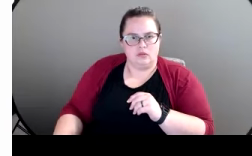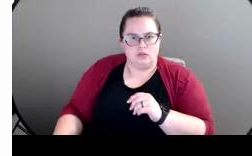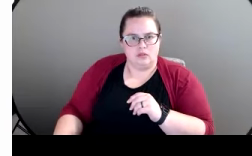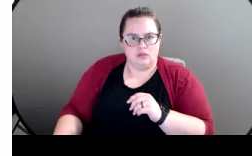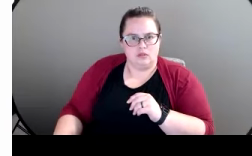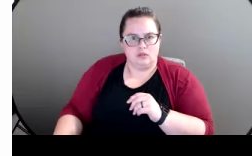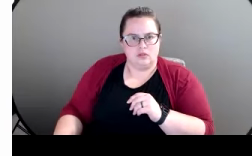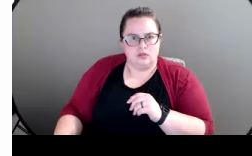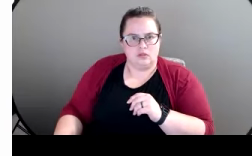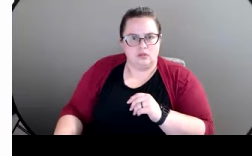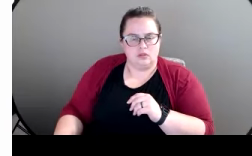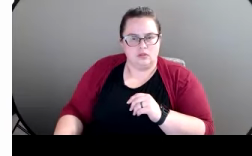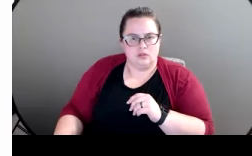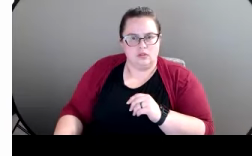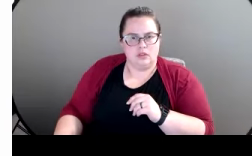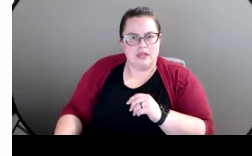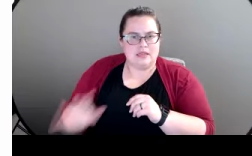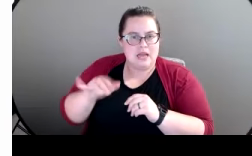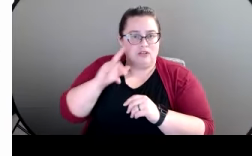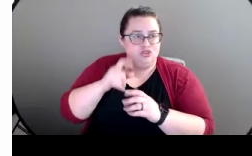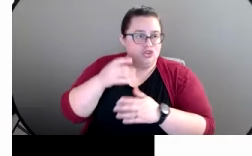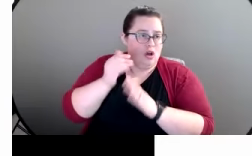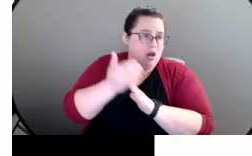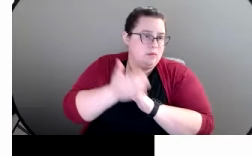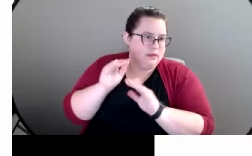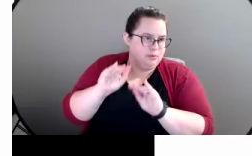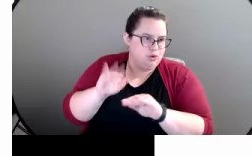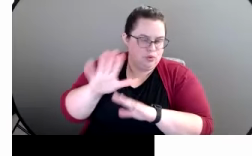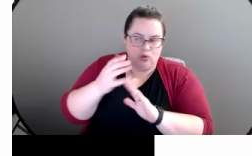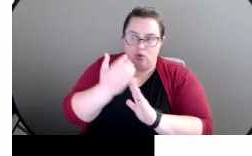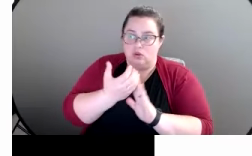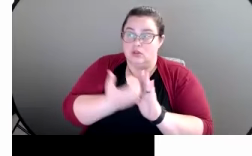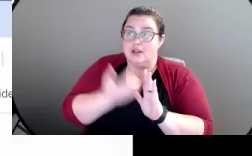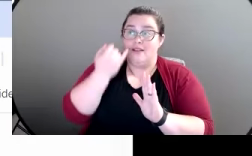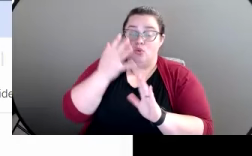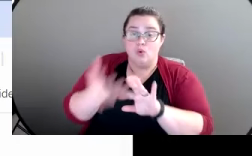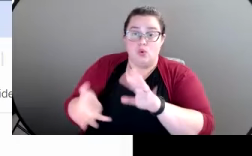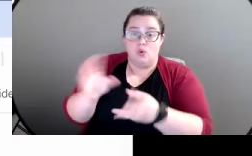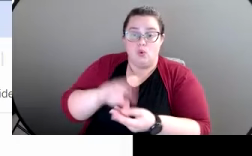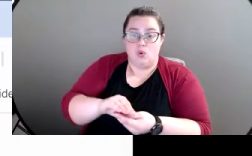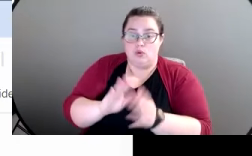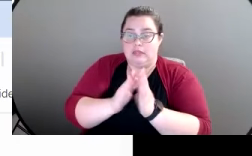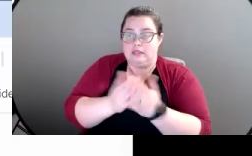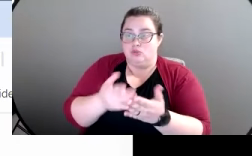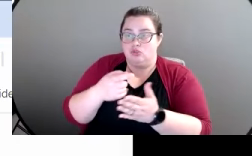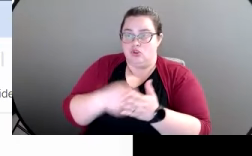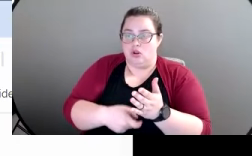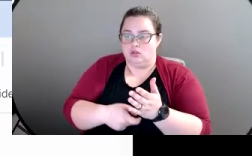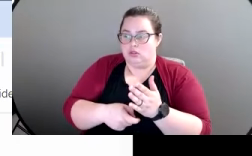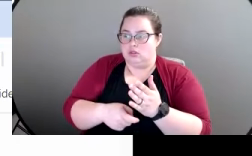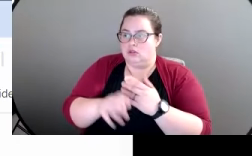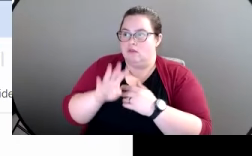your total textbook cost is $40 or less.